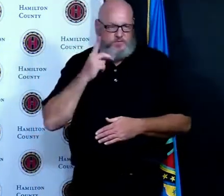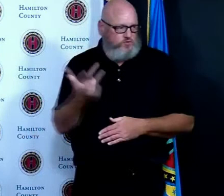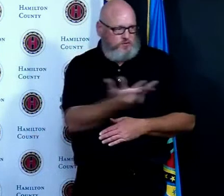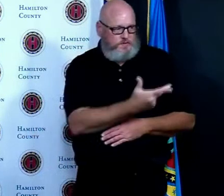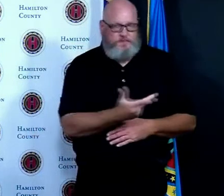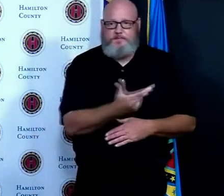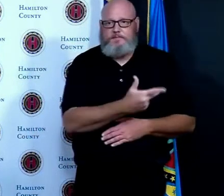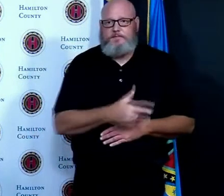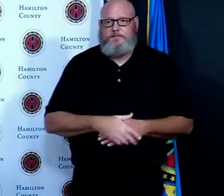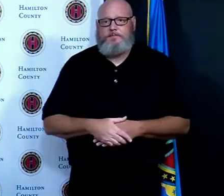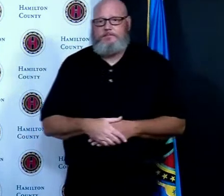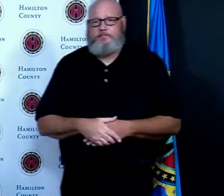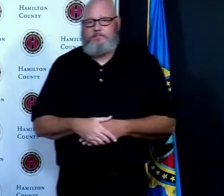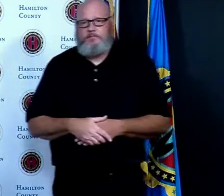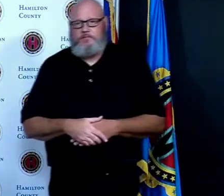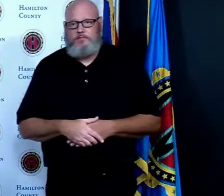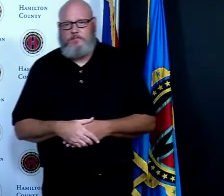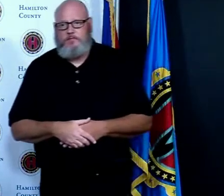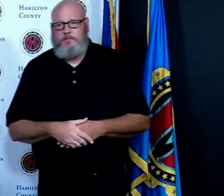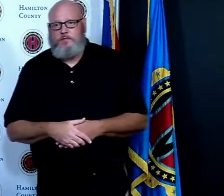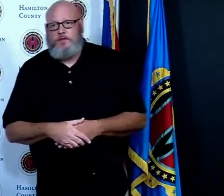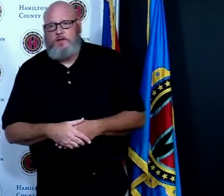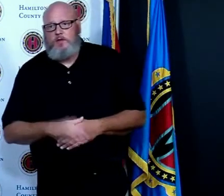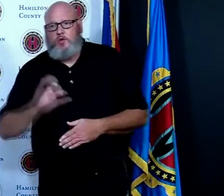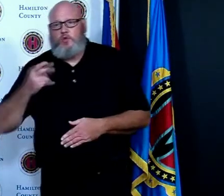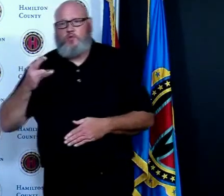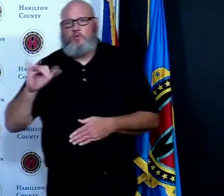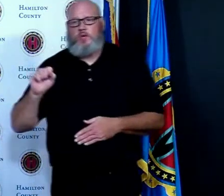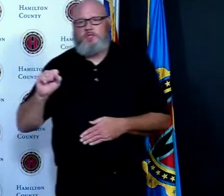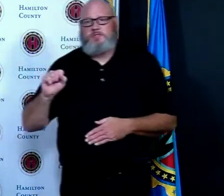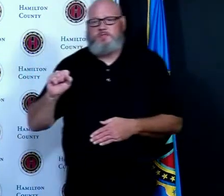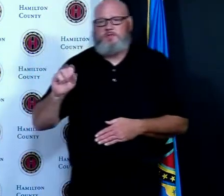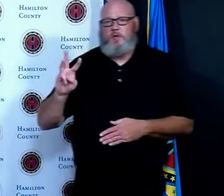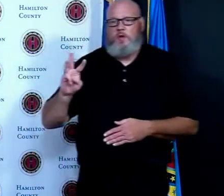all right I'll kick it over to somebody else yeah Denise I I'm not trying to